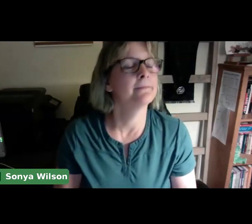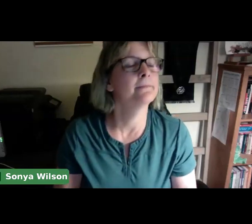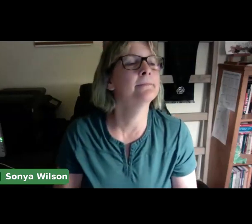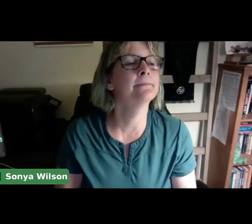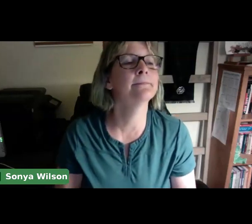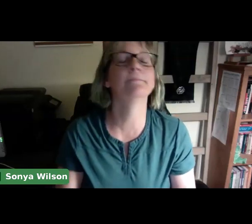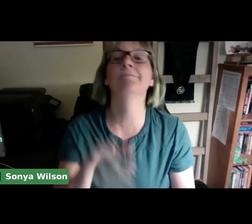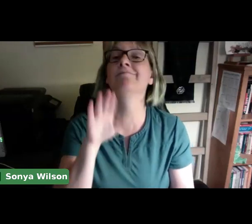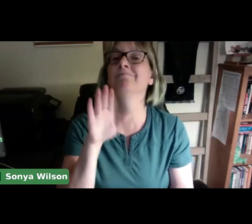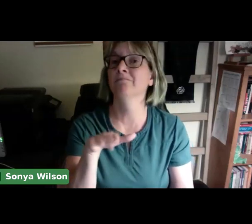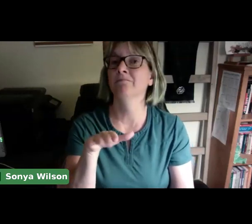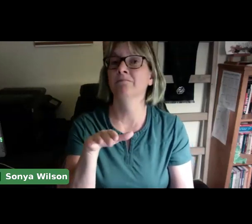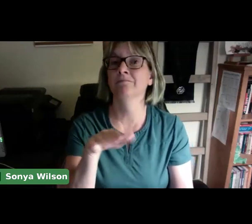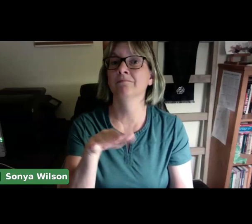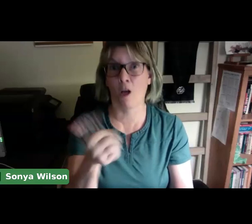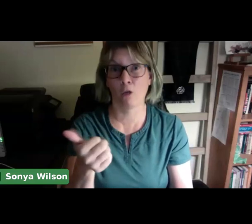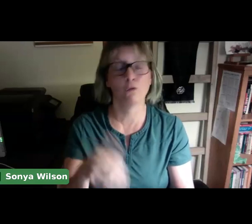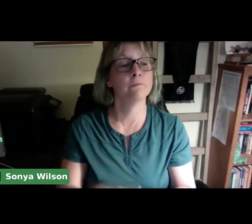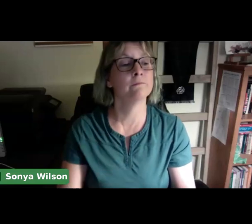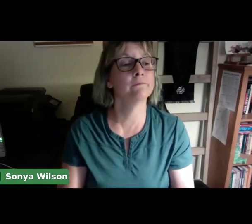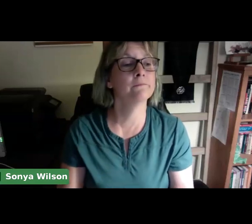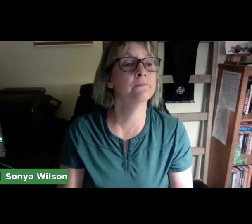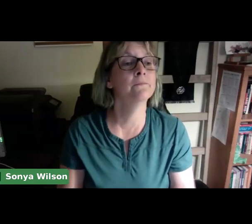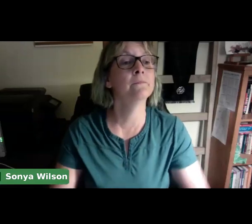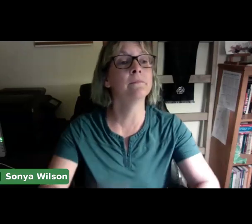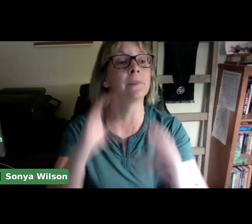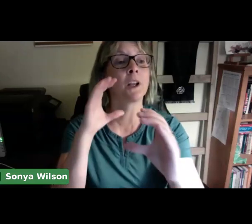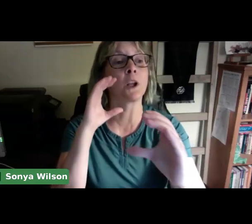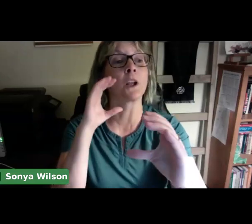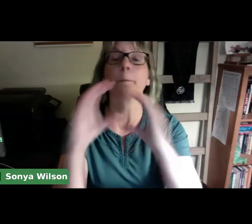with your local deaf community to make that happen.